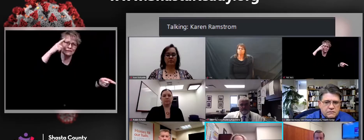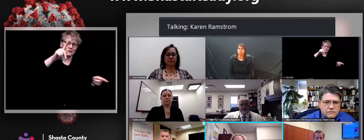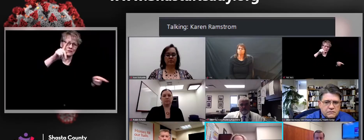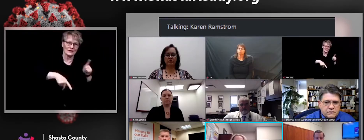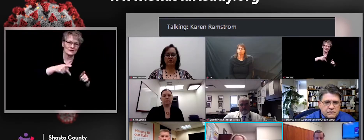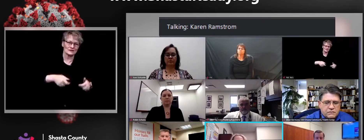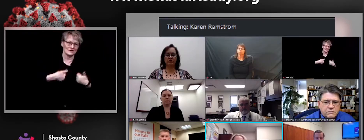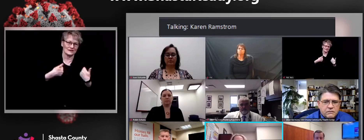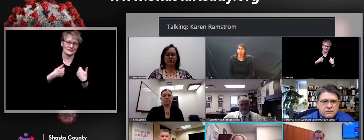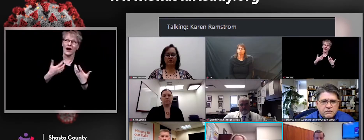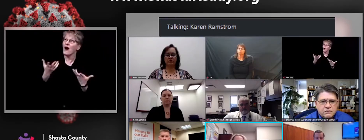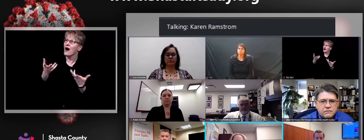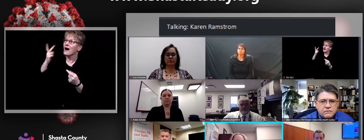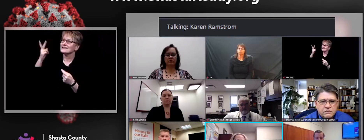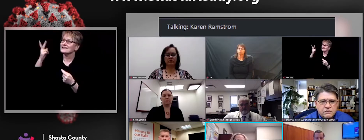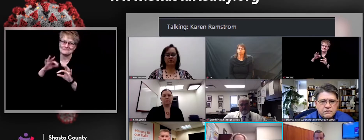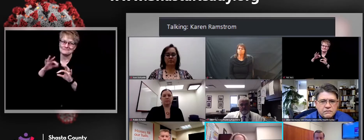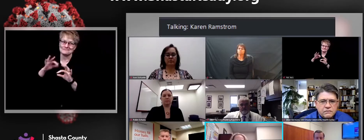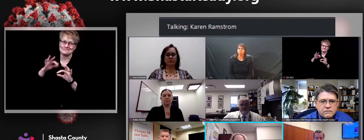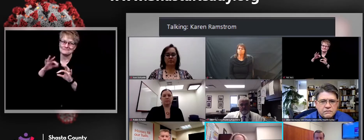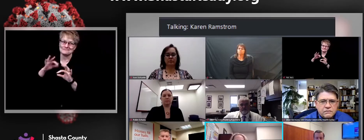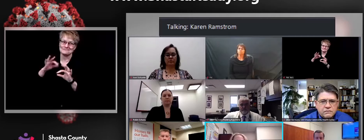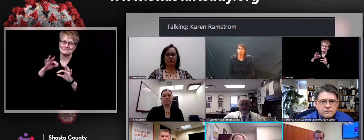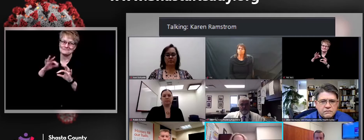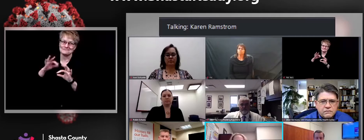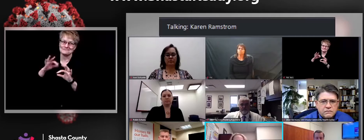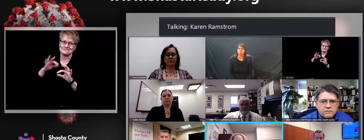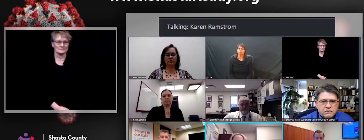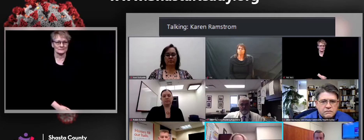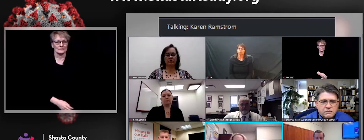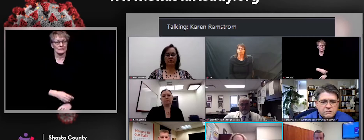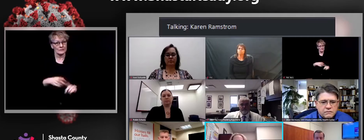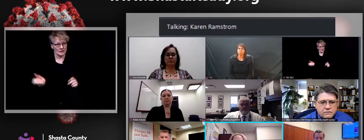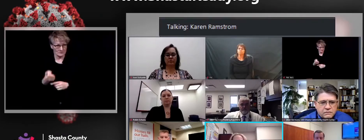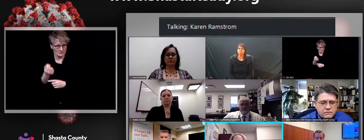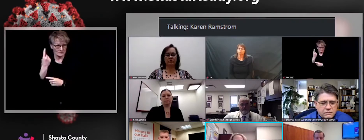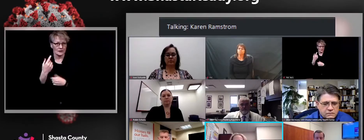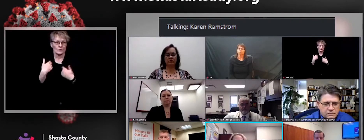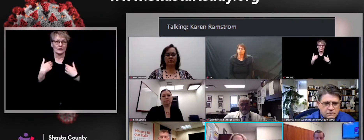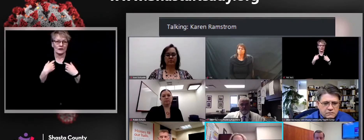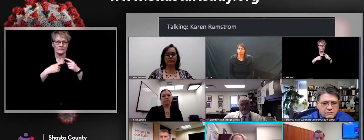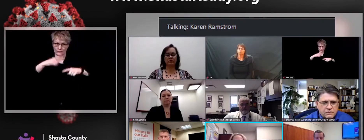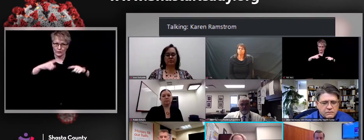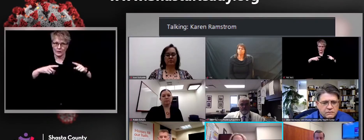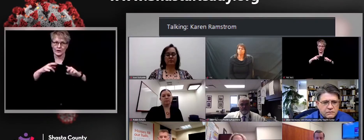there are specific requirements around vaccination status of the residents and the visitors.